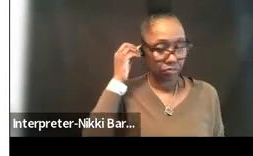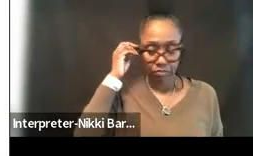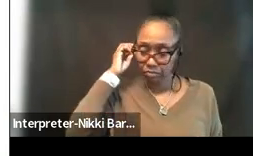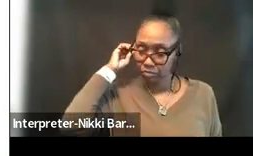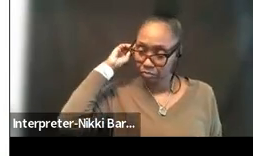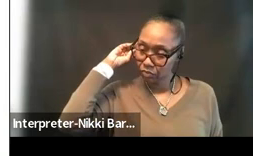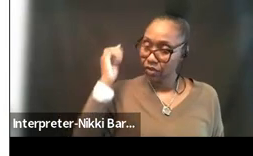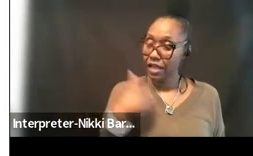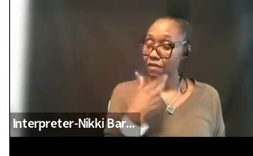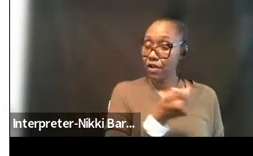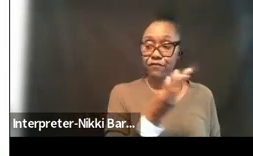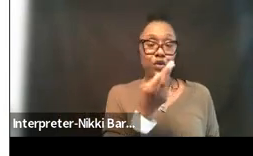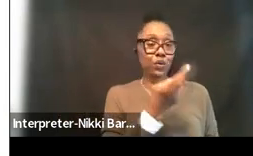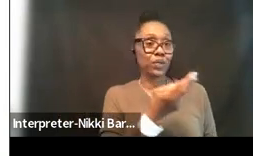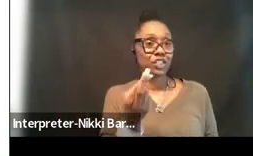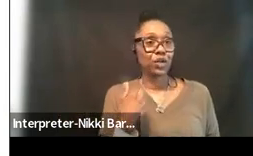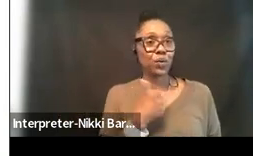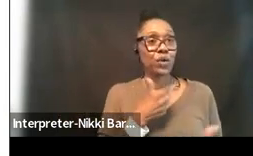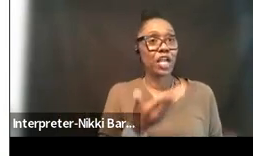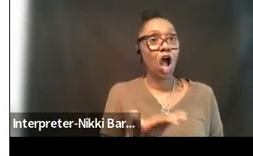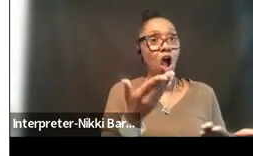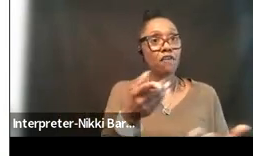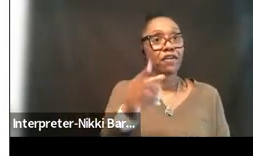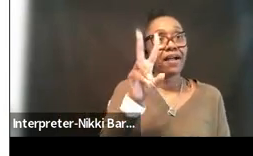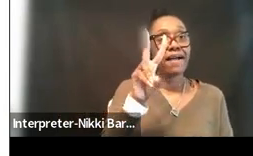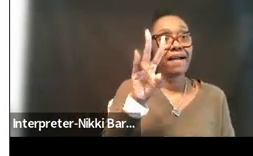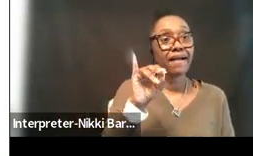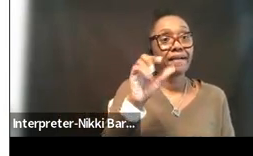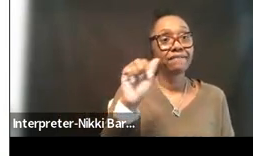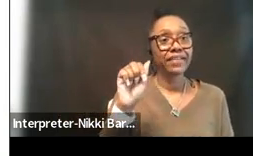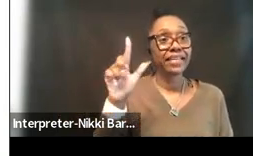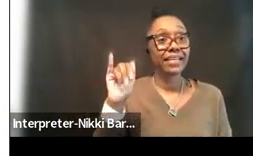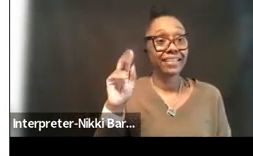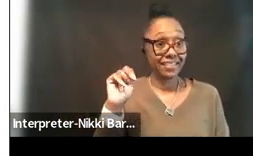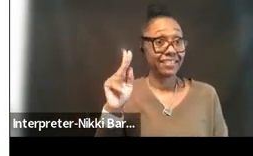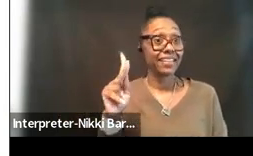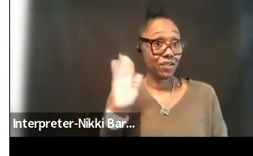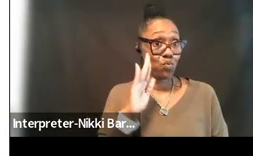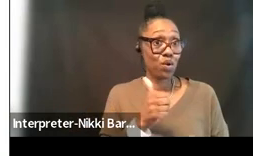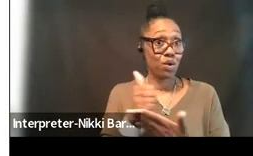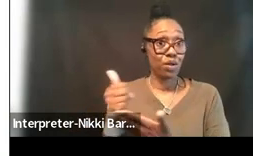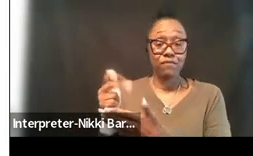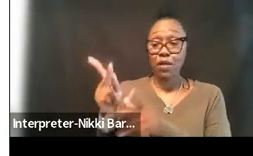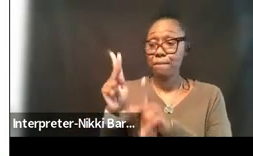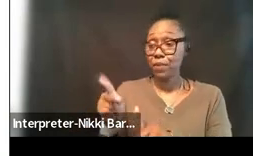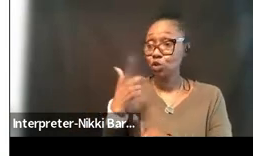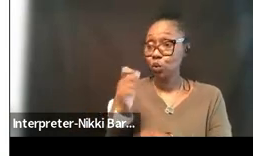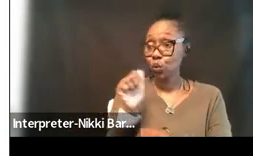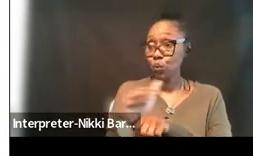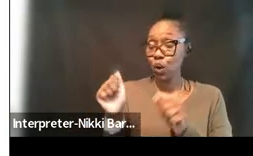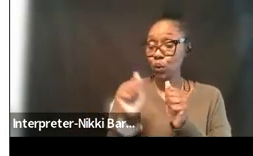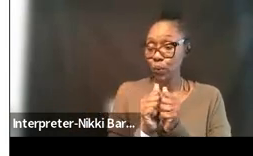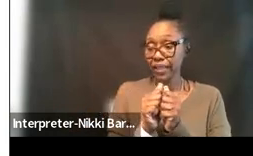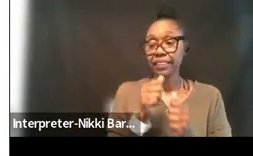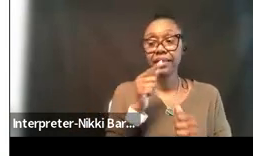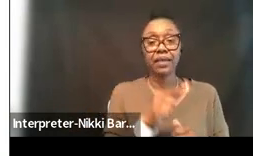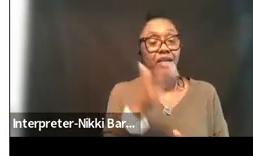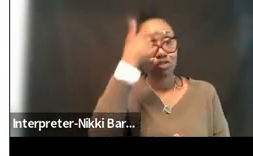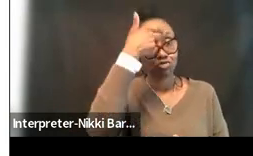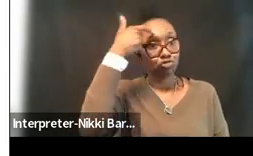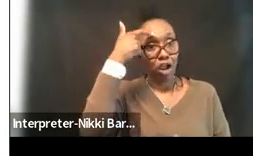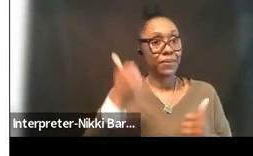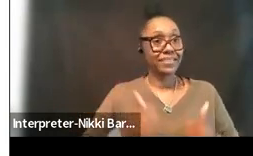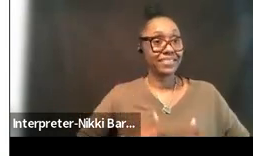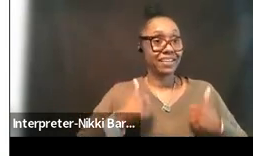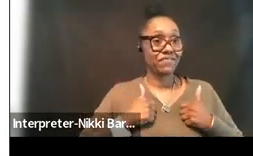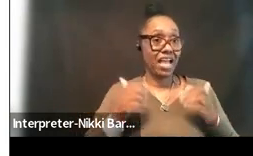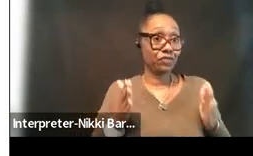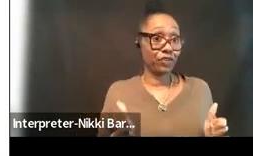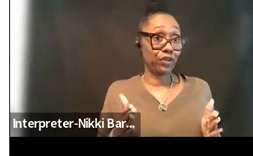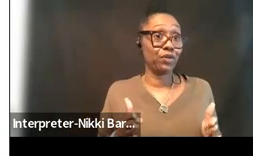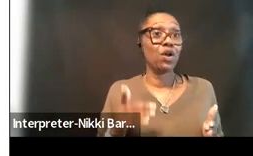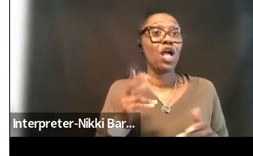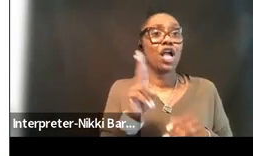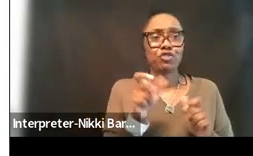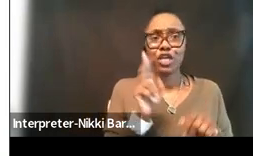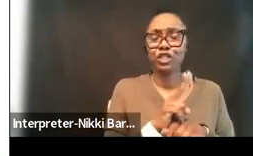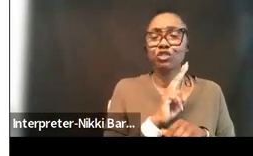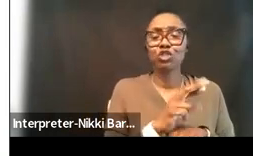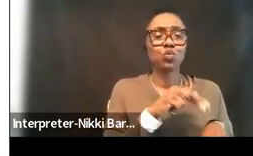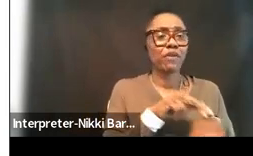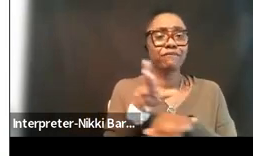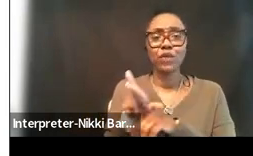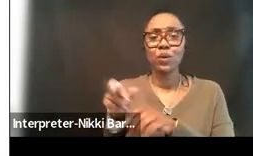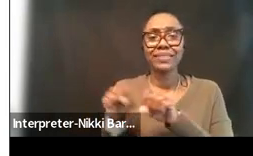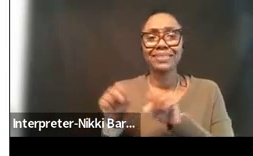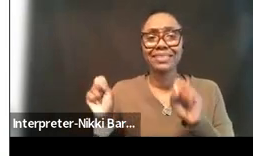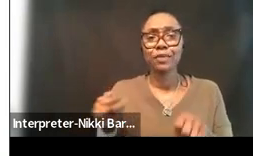As someone who may work with trauma survivors or support someone who's been through trauma and also to use as referral systems for people who need a little bit extra help.